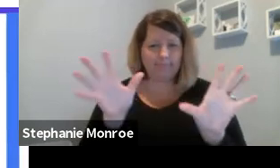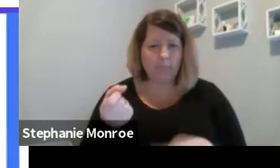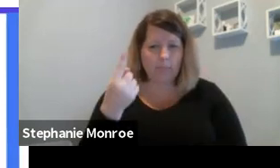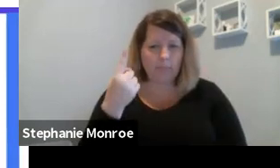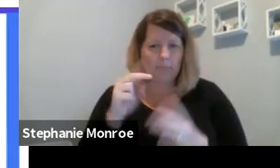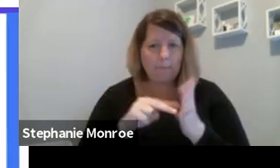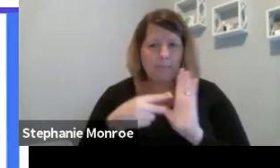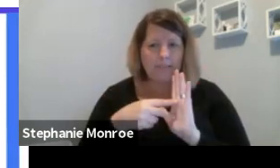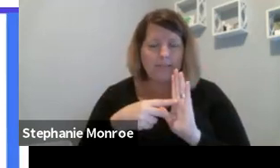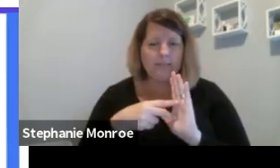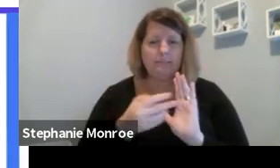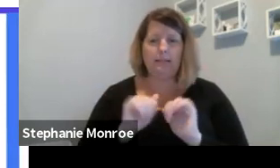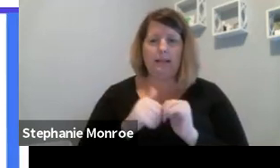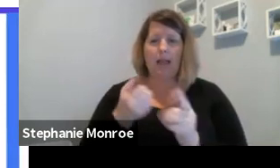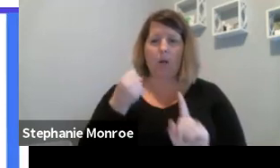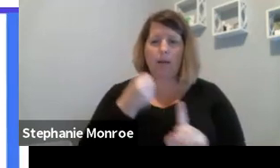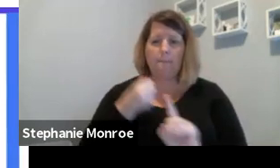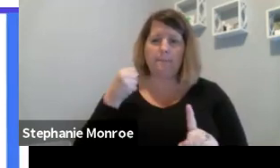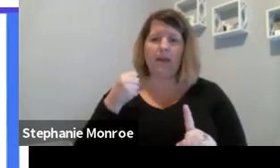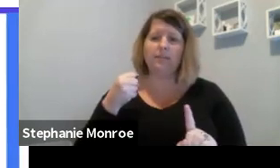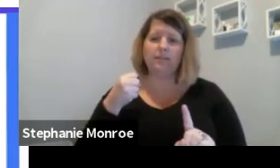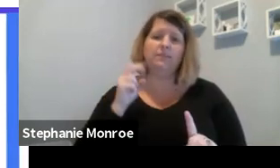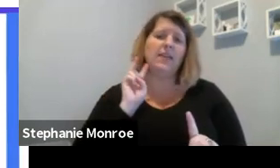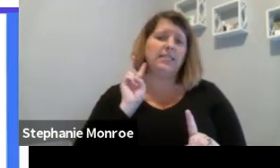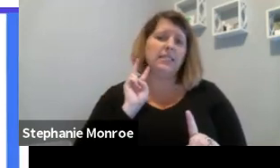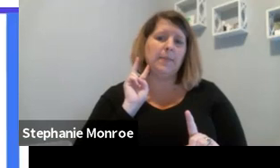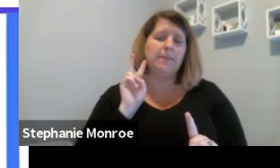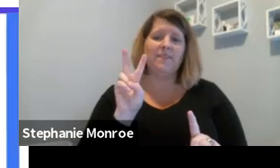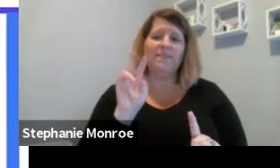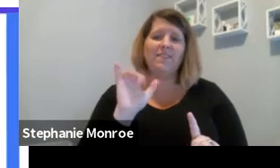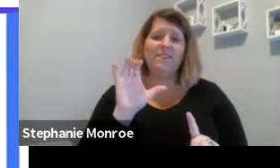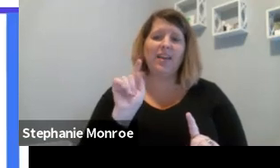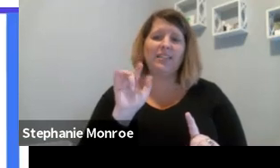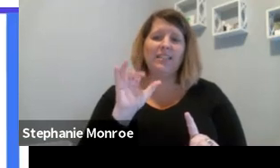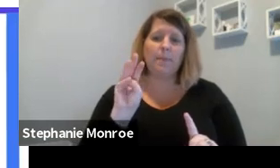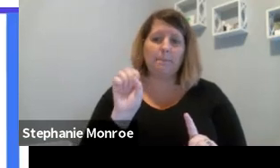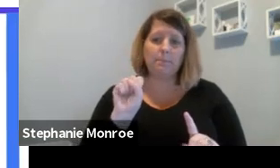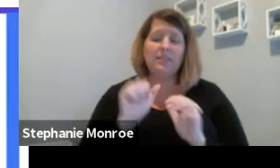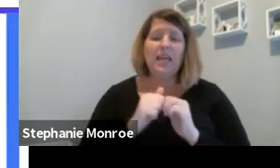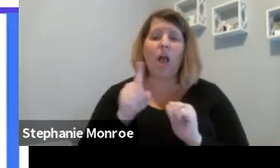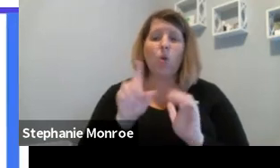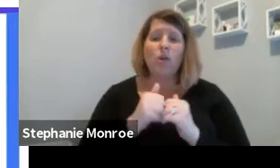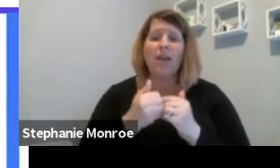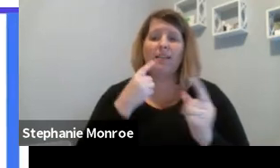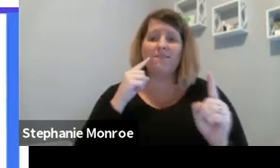how it impacts victims, how you can effectively help a victim,